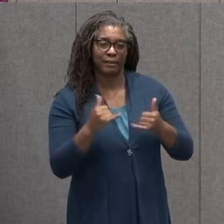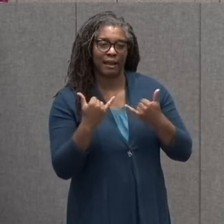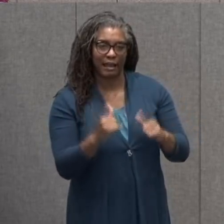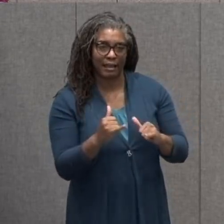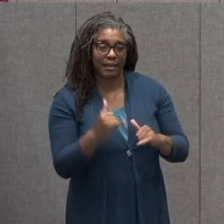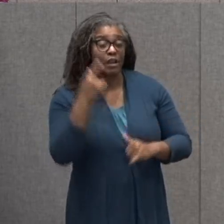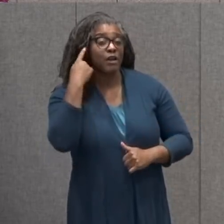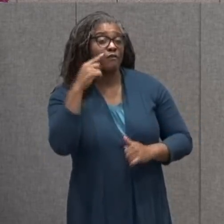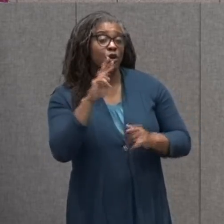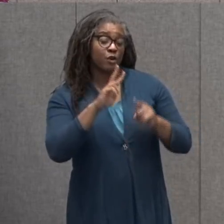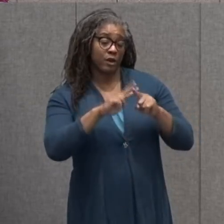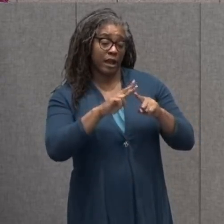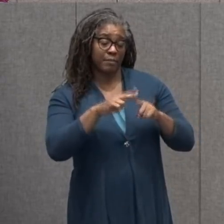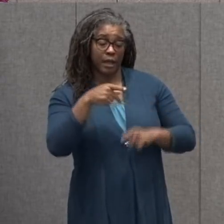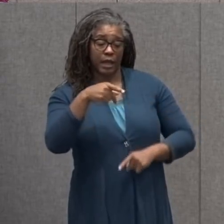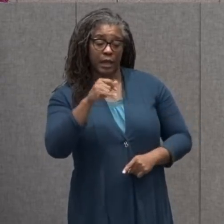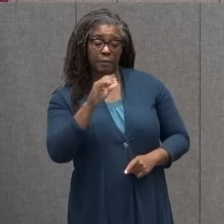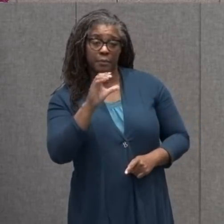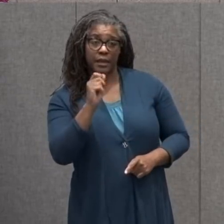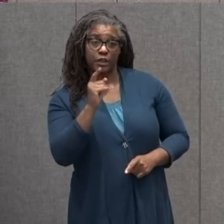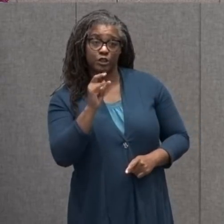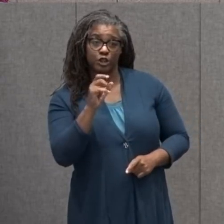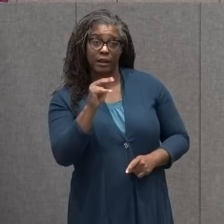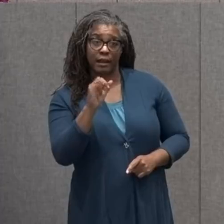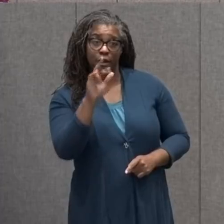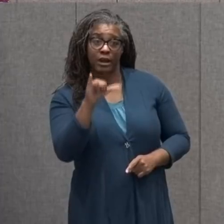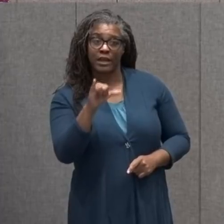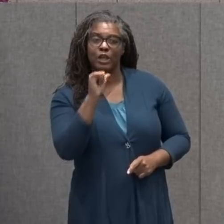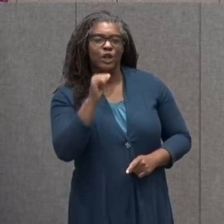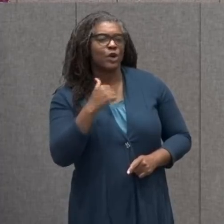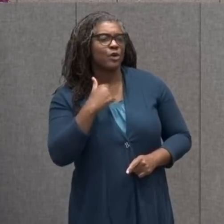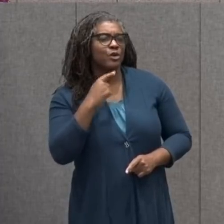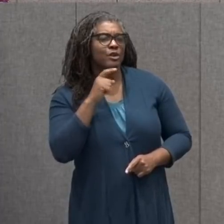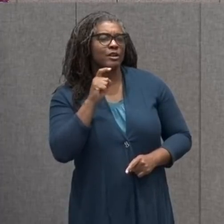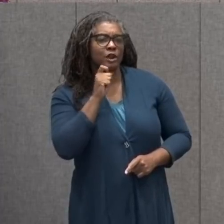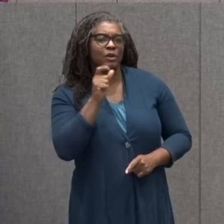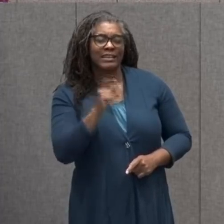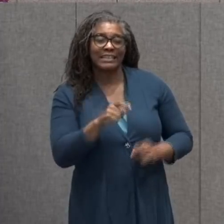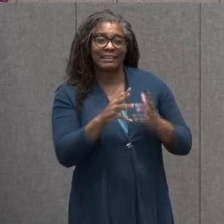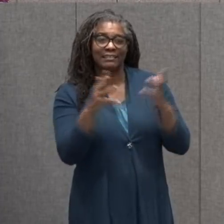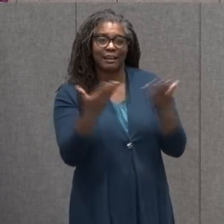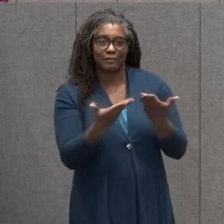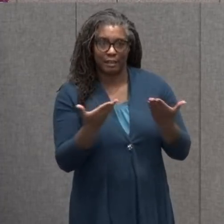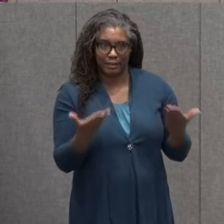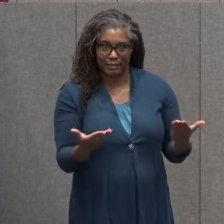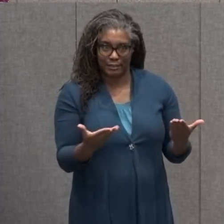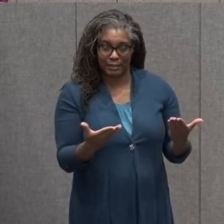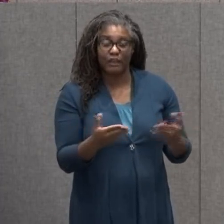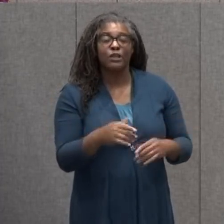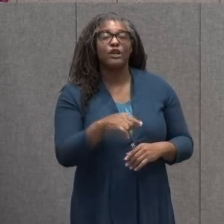No, huh uh. You need some word cards, and I'm gonna tell you how you can get those now.